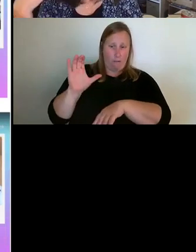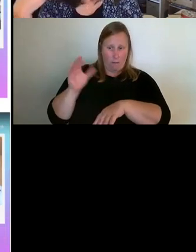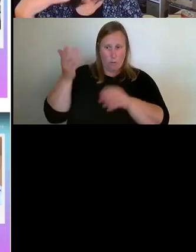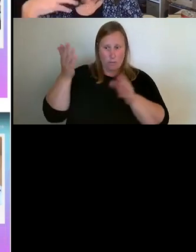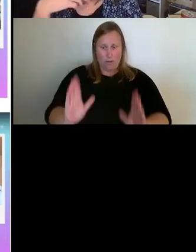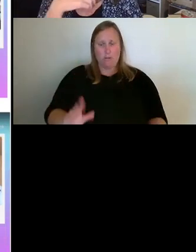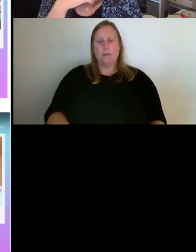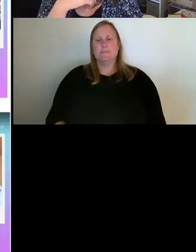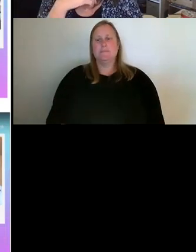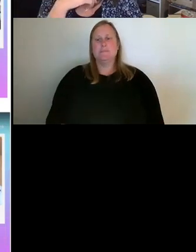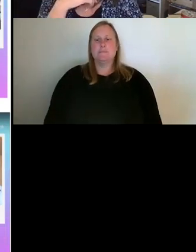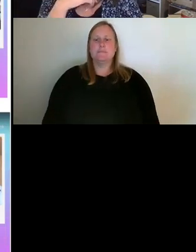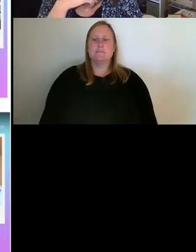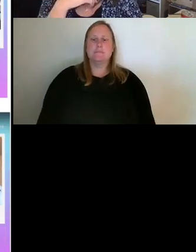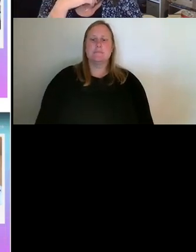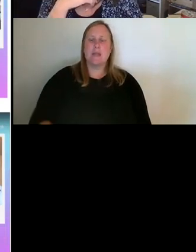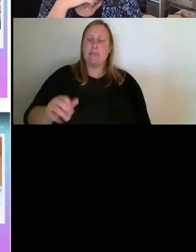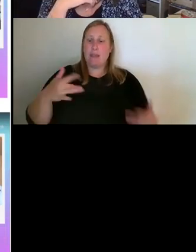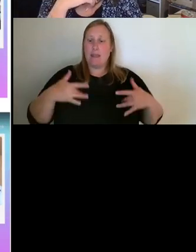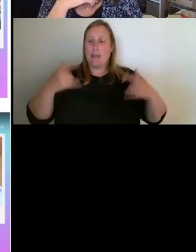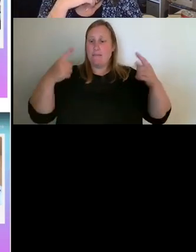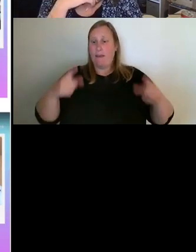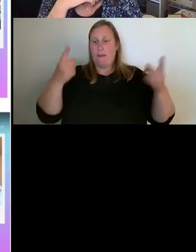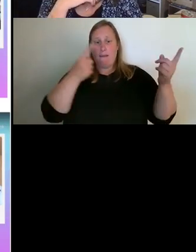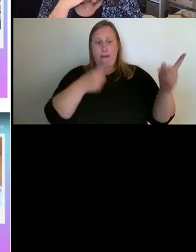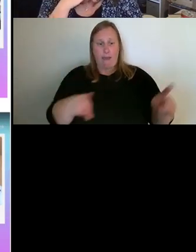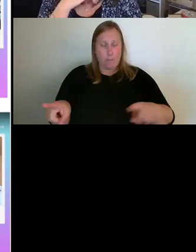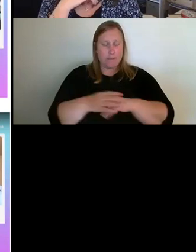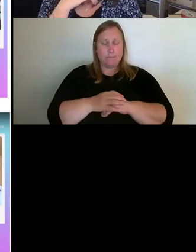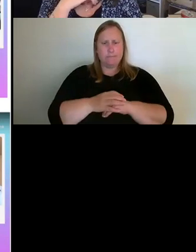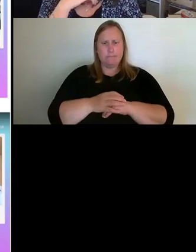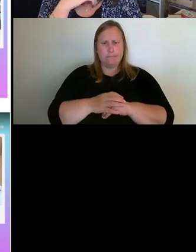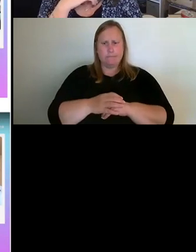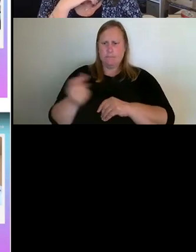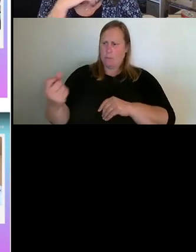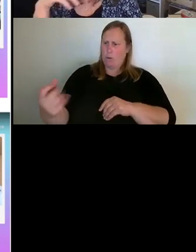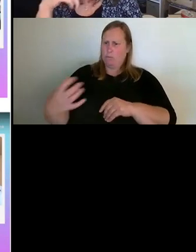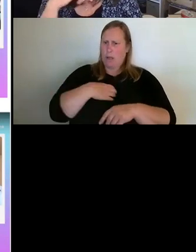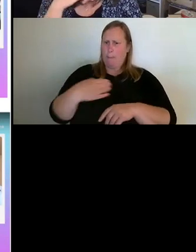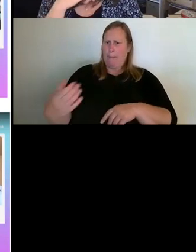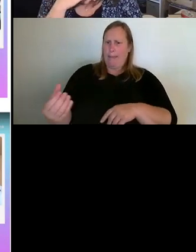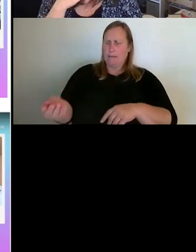We are in the middle of this event and I am getting a complaint that two of our sessions have